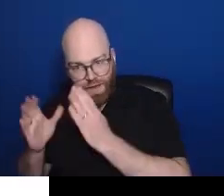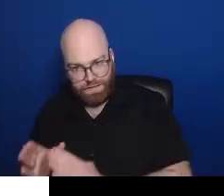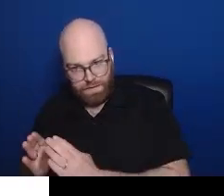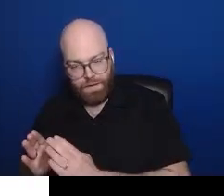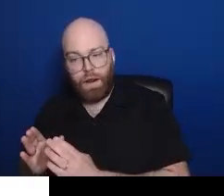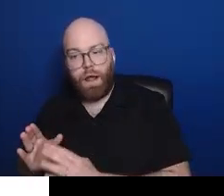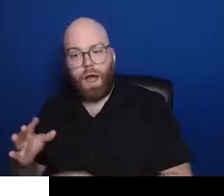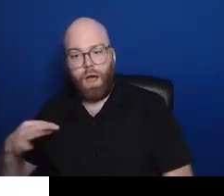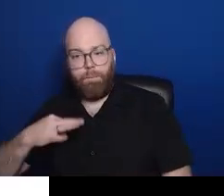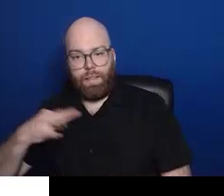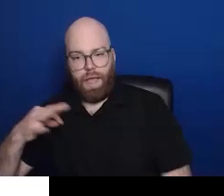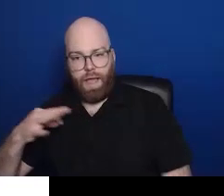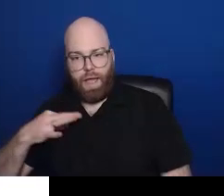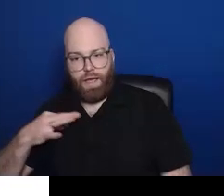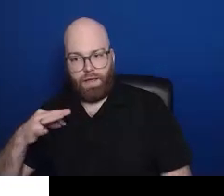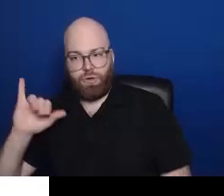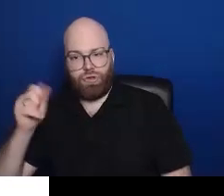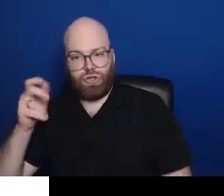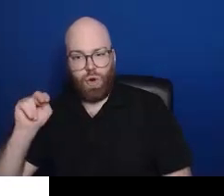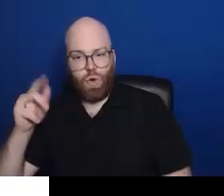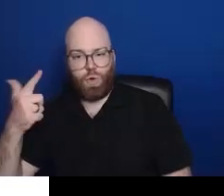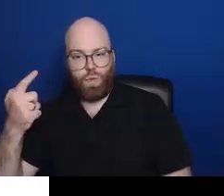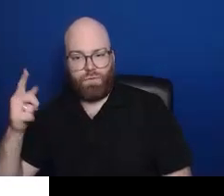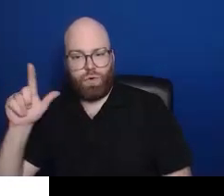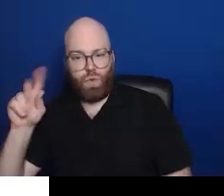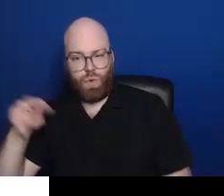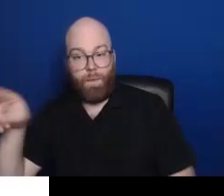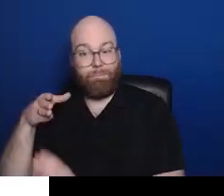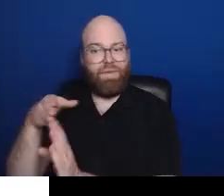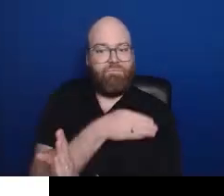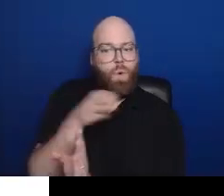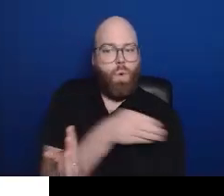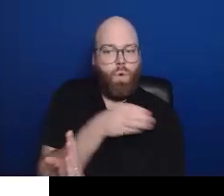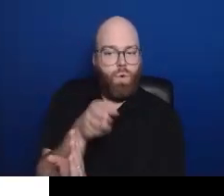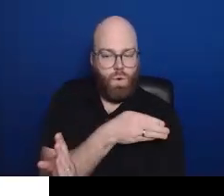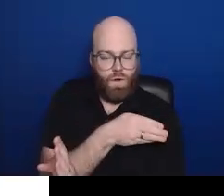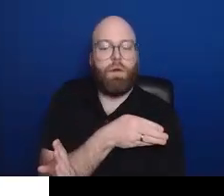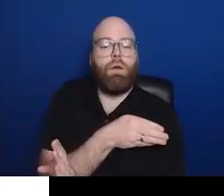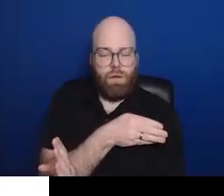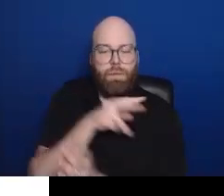January 1st, 2022. Then a visa is currently available.